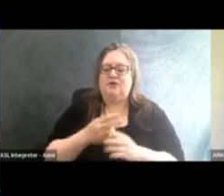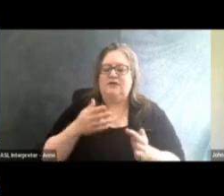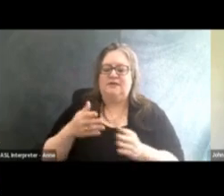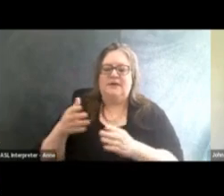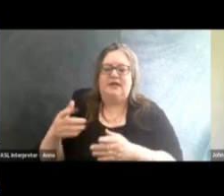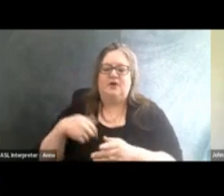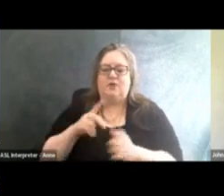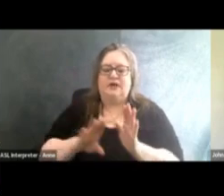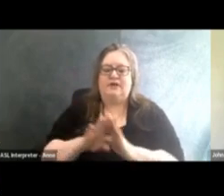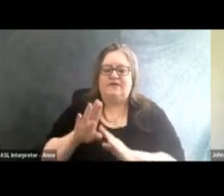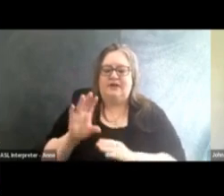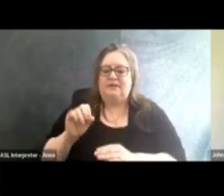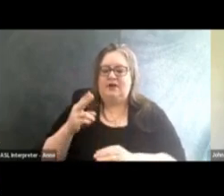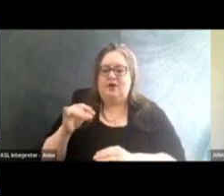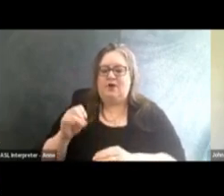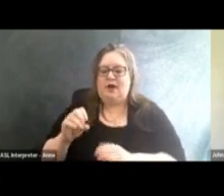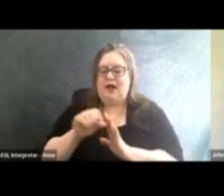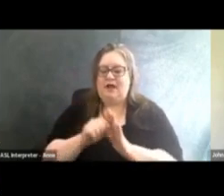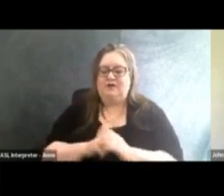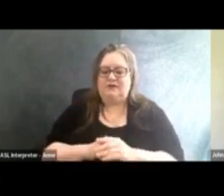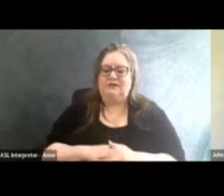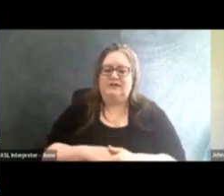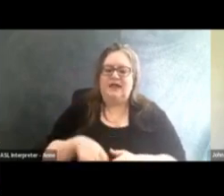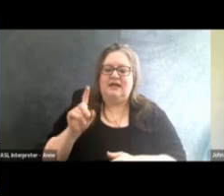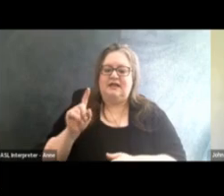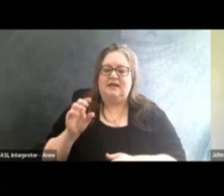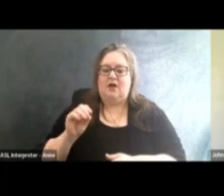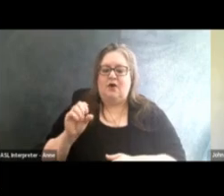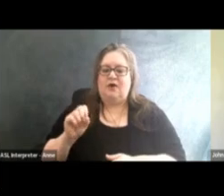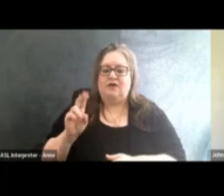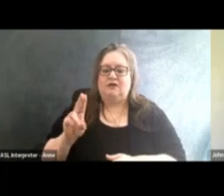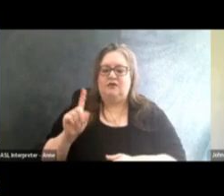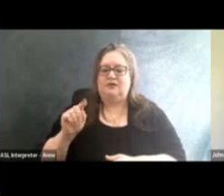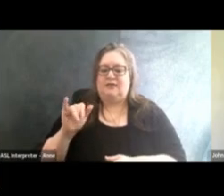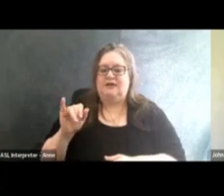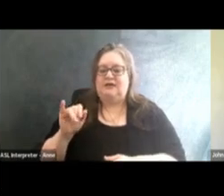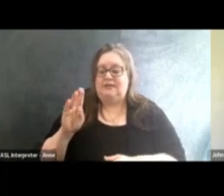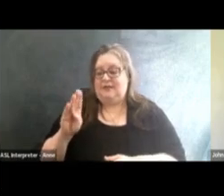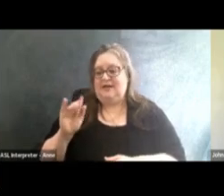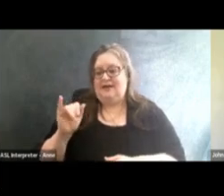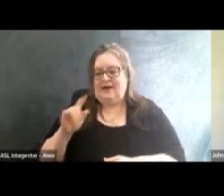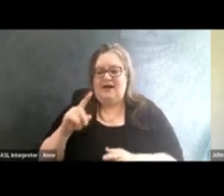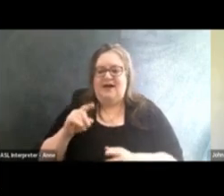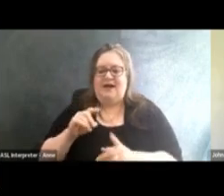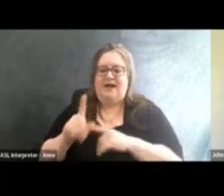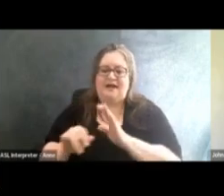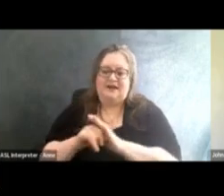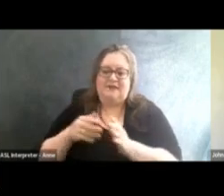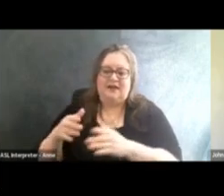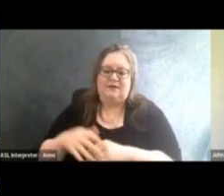developed at Ohio State, the OSU TBI Identification Method. It's been expanded to include asking about other acquired brain